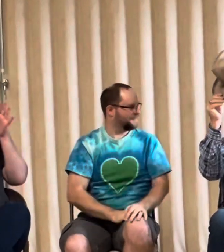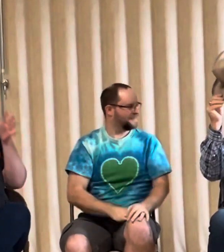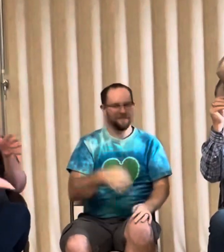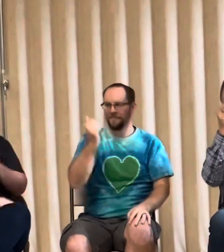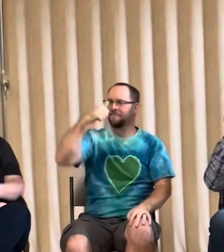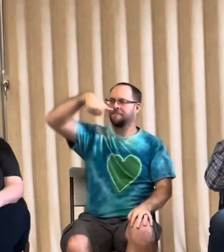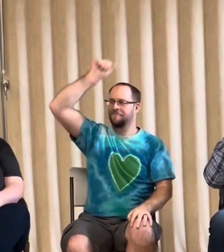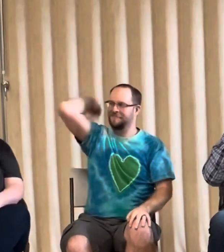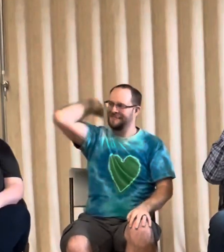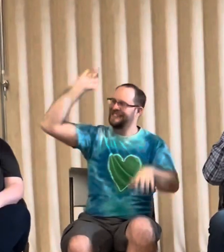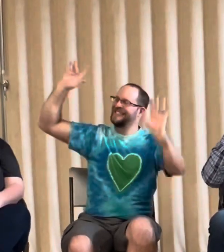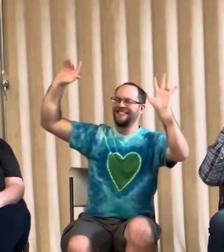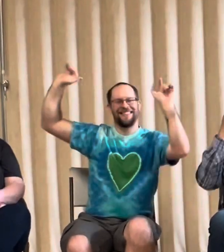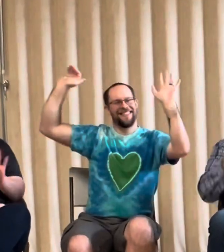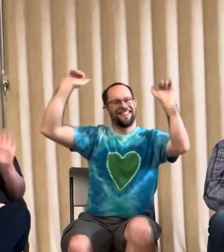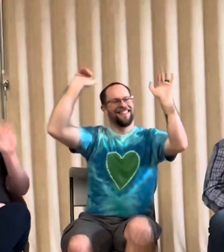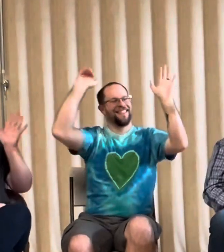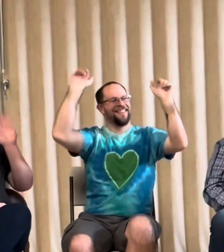We've got Mr. Aaron!